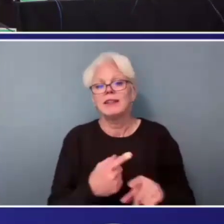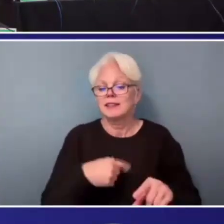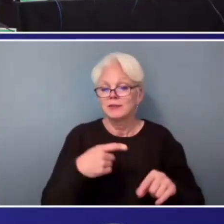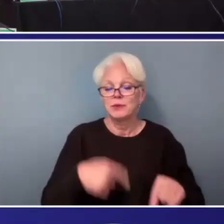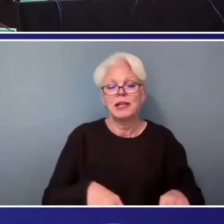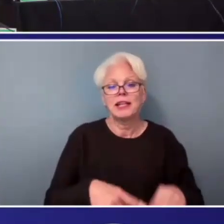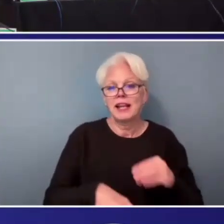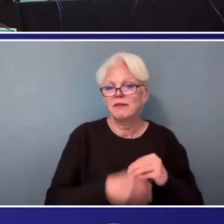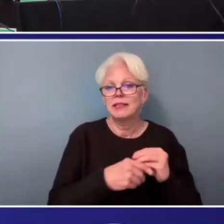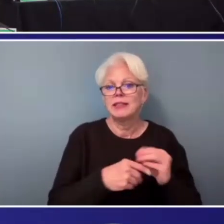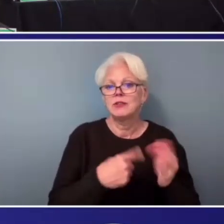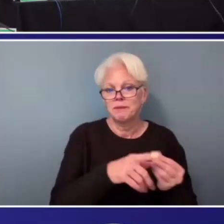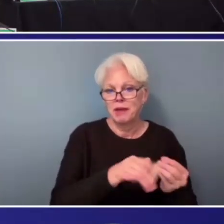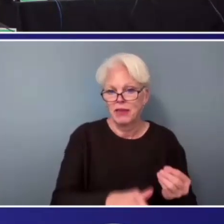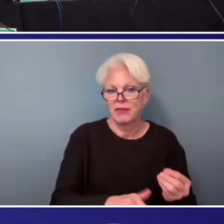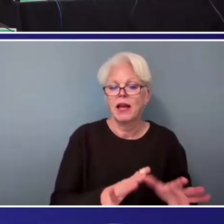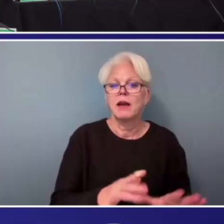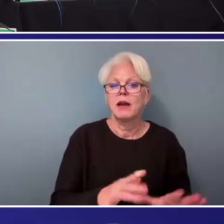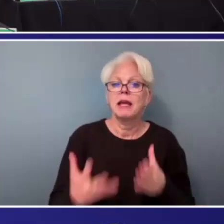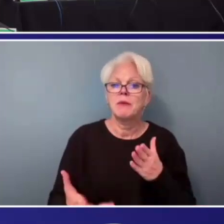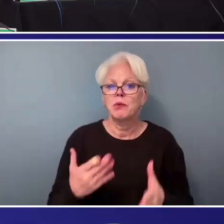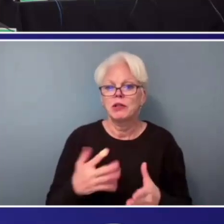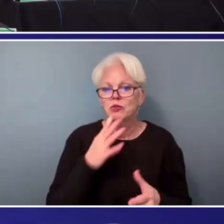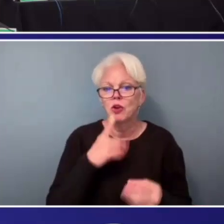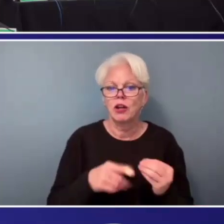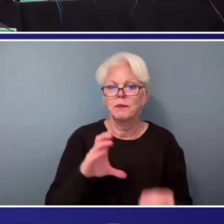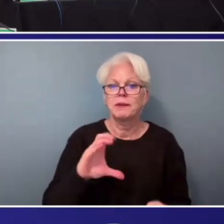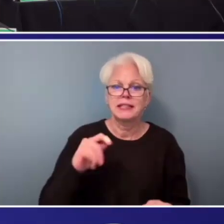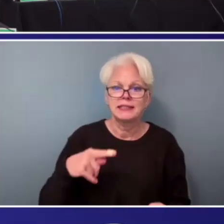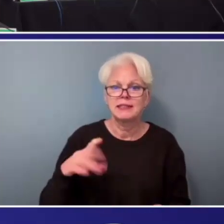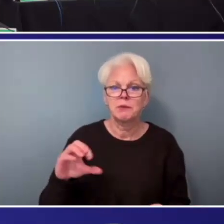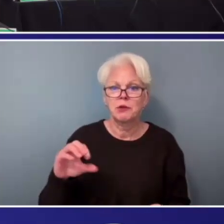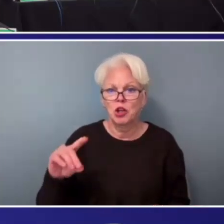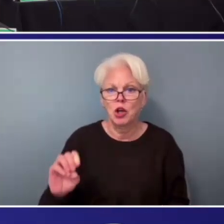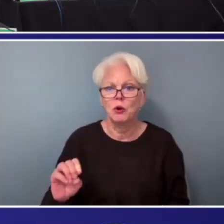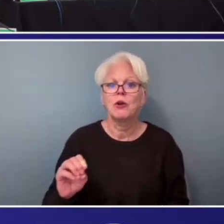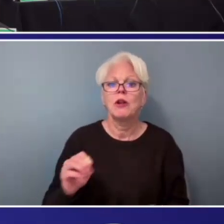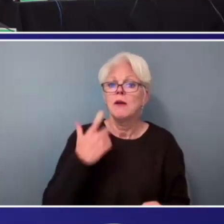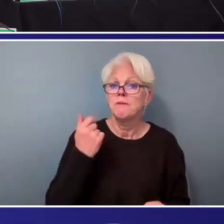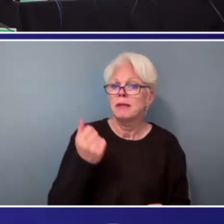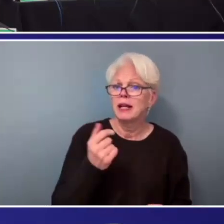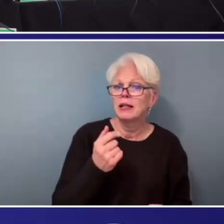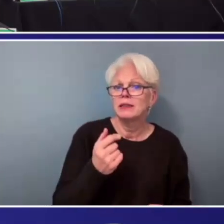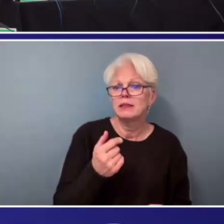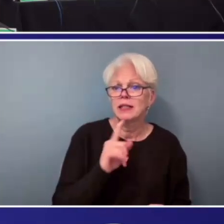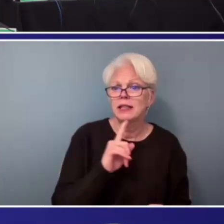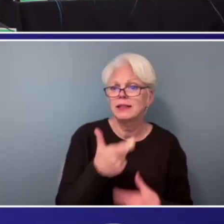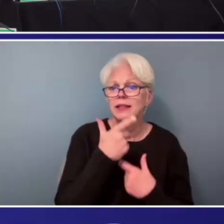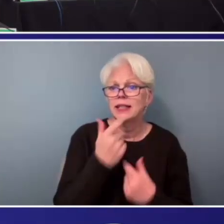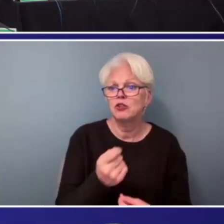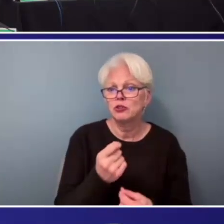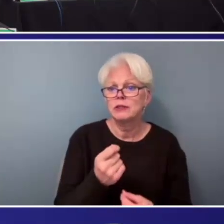bit about the CIP code and the use. And -- because it's an interesting, it's an interesting concept that you,